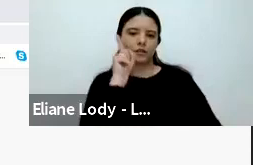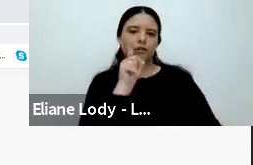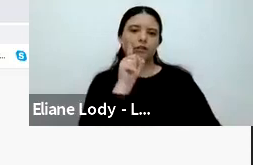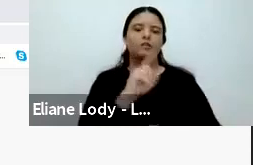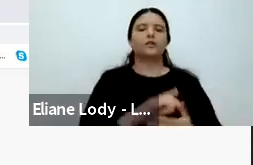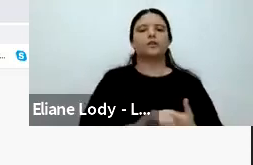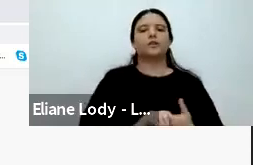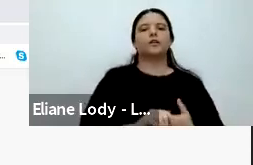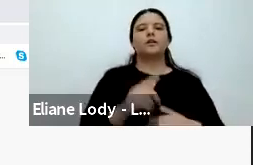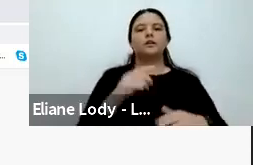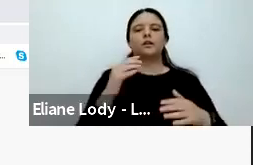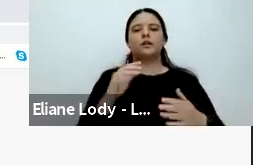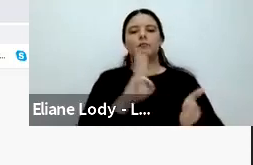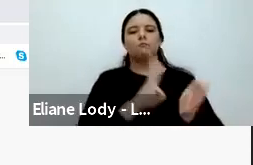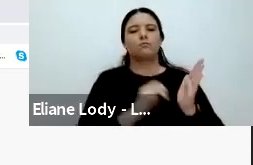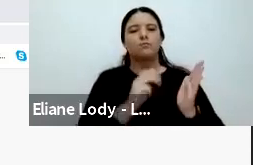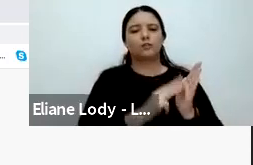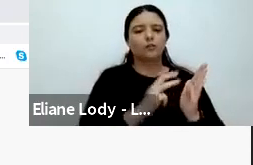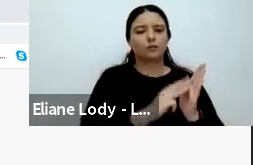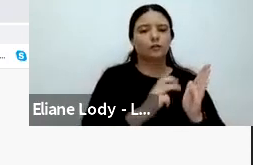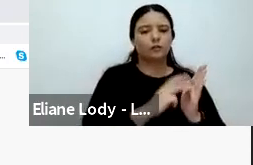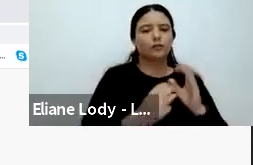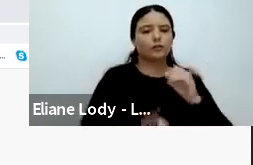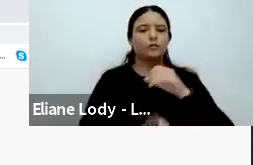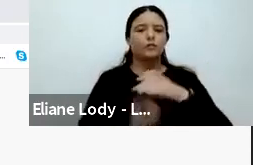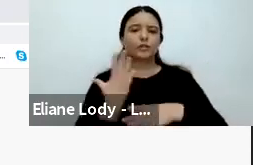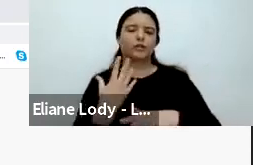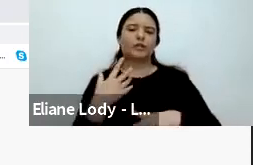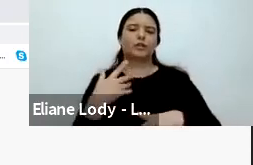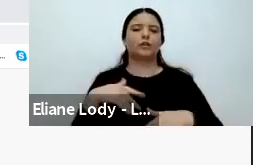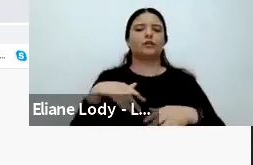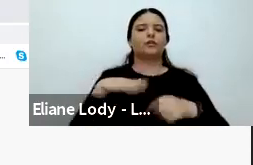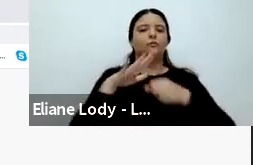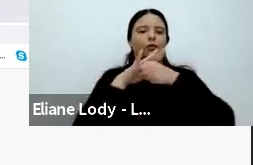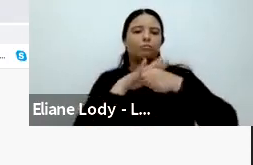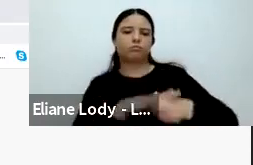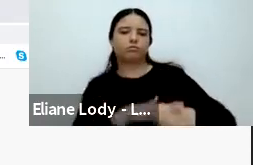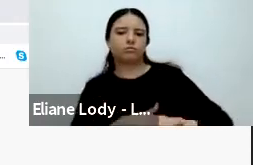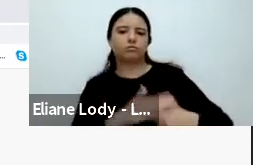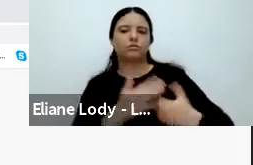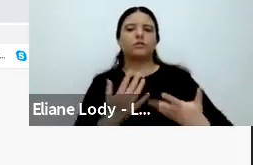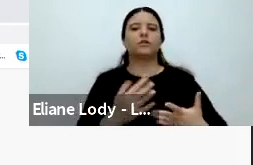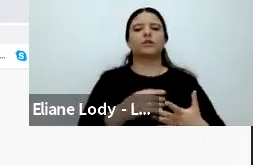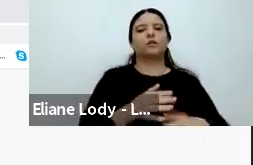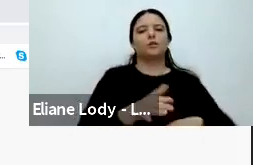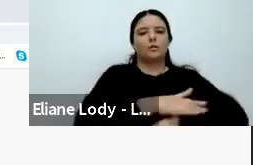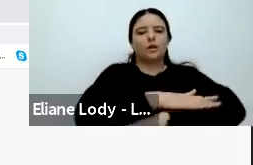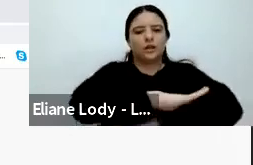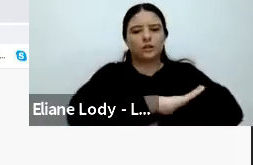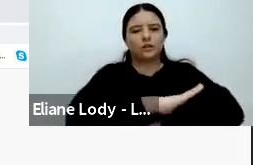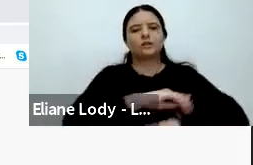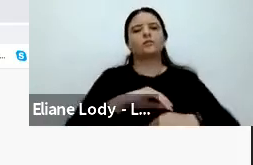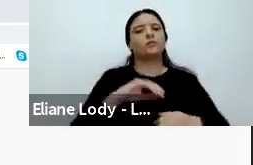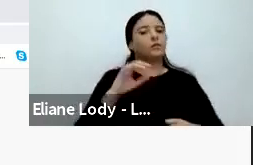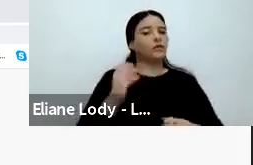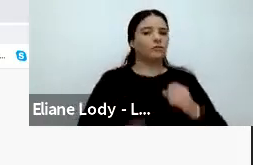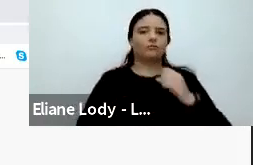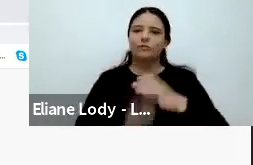deliberately created to obscure. the problems of. racism that are found racism that are foundational to the racism that are foundational to this country.